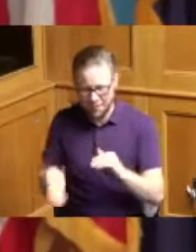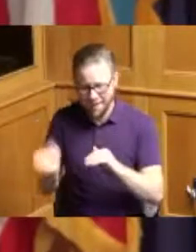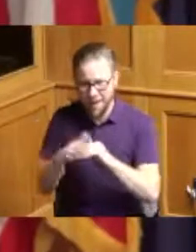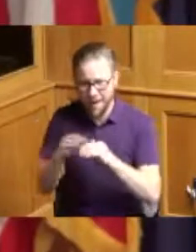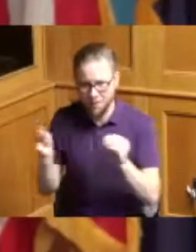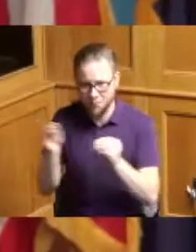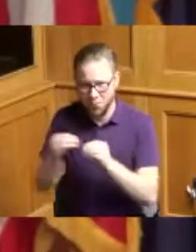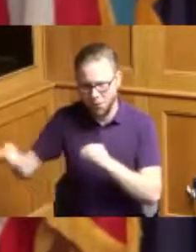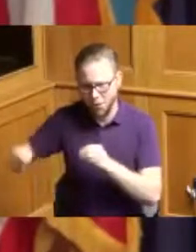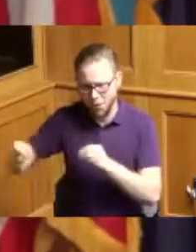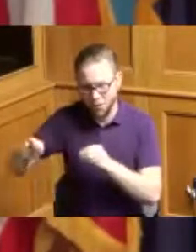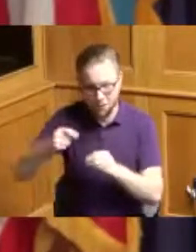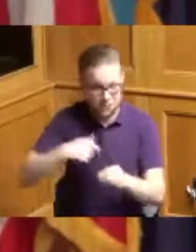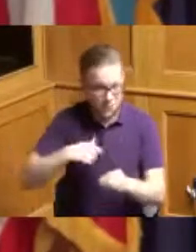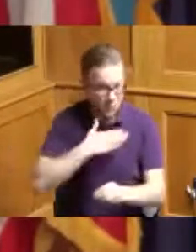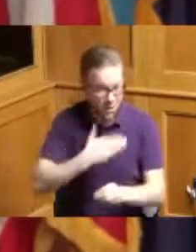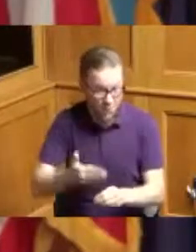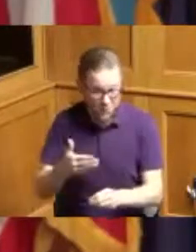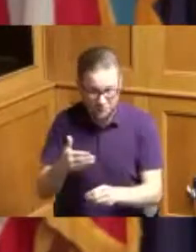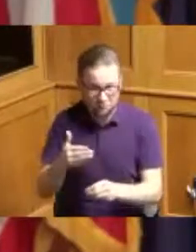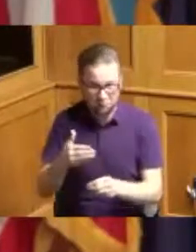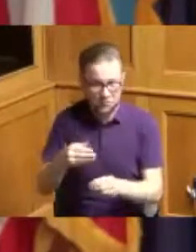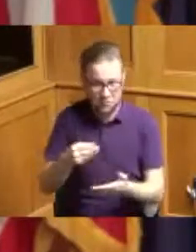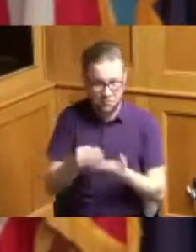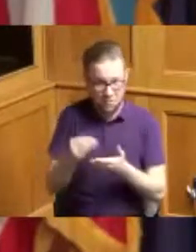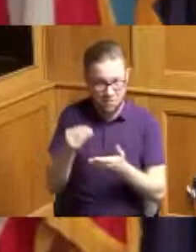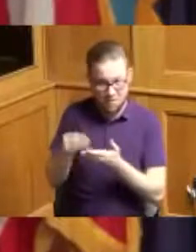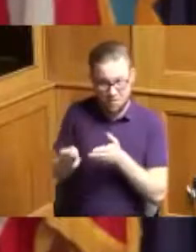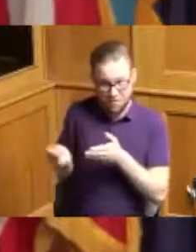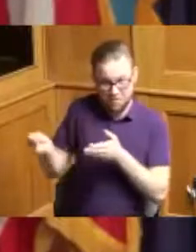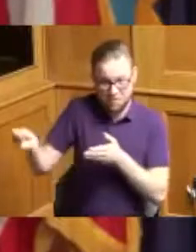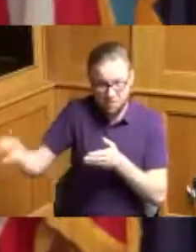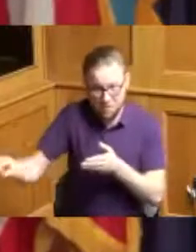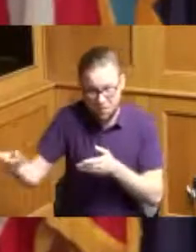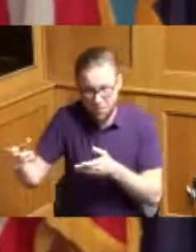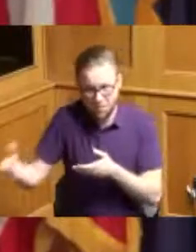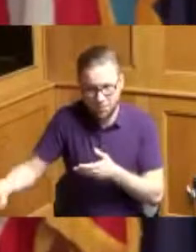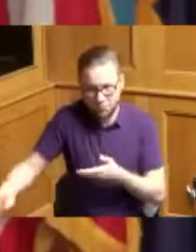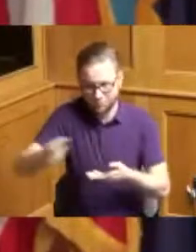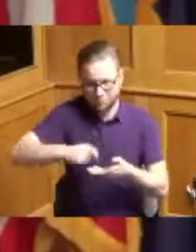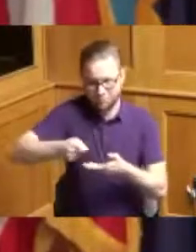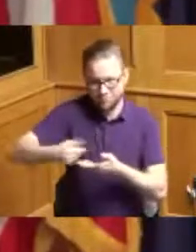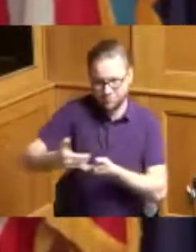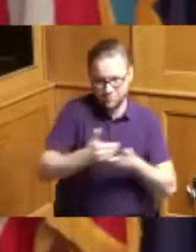I'm willing to cash out from something to sit a little barbecue thank you thank you thank you